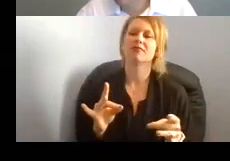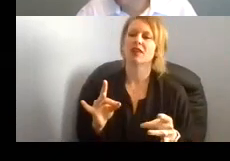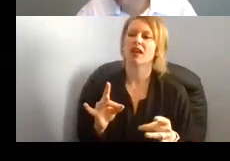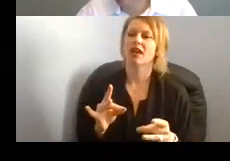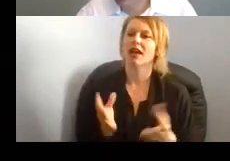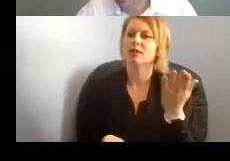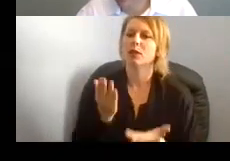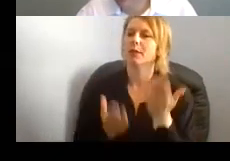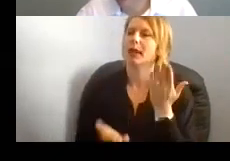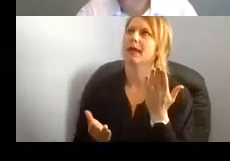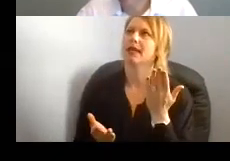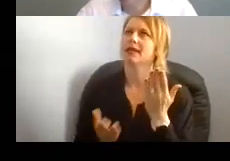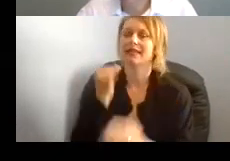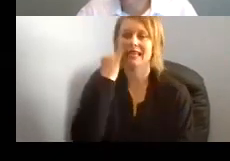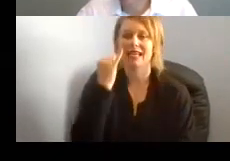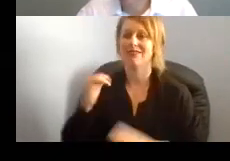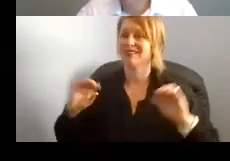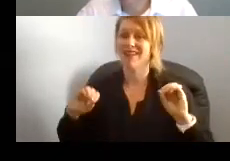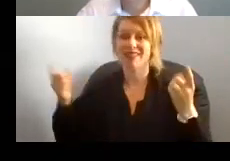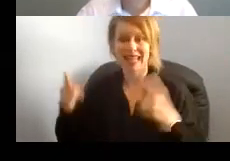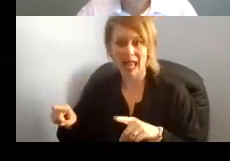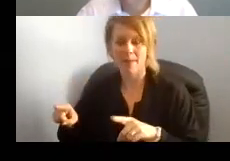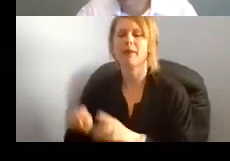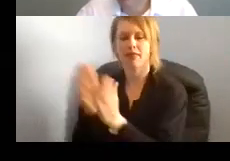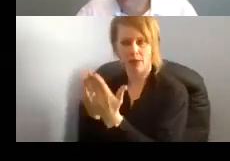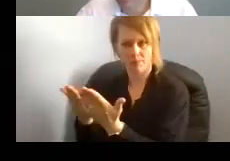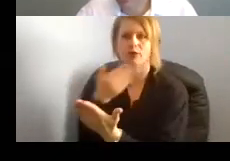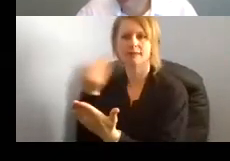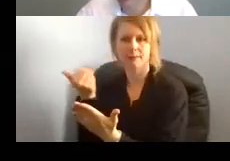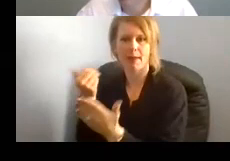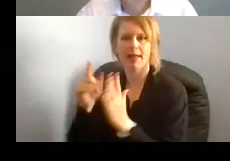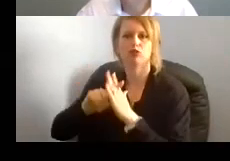just acutely happened and you need to bring up the conversation.